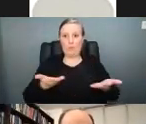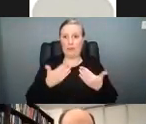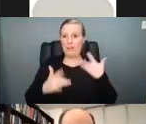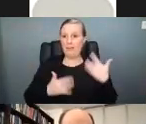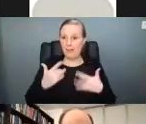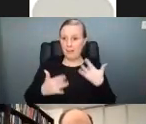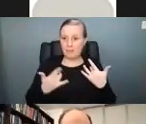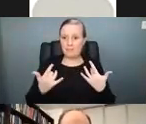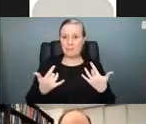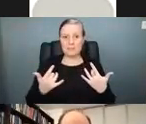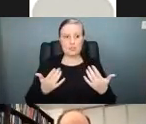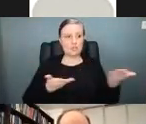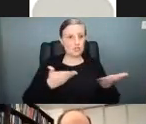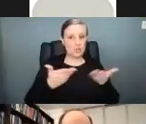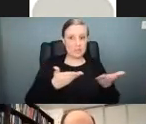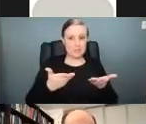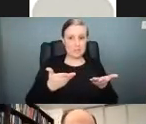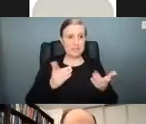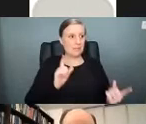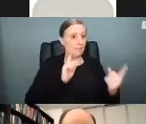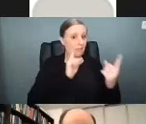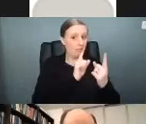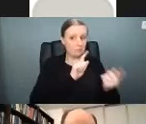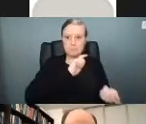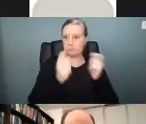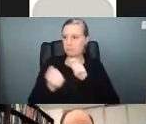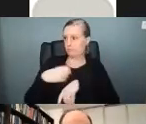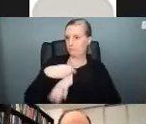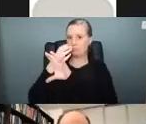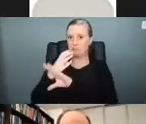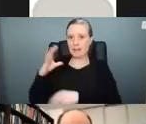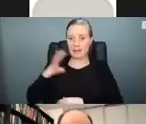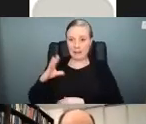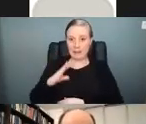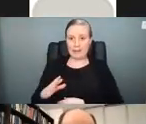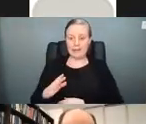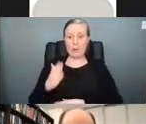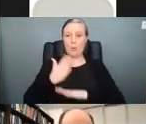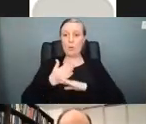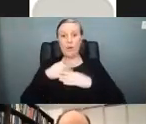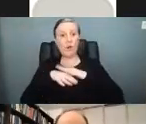have been changed as we've been having to work from home and do homeschooling all kinds